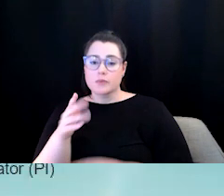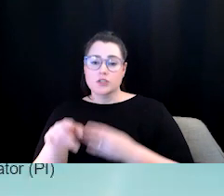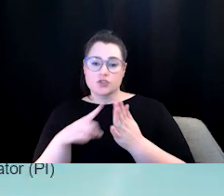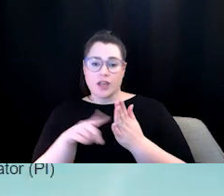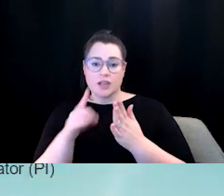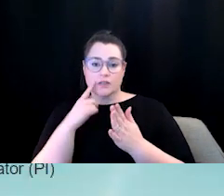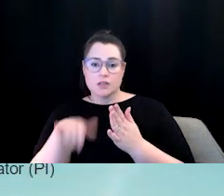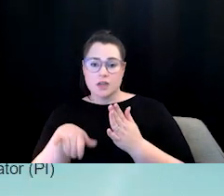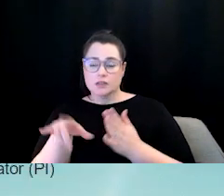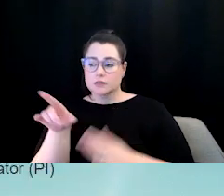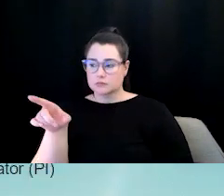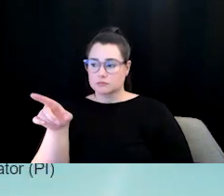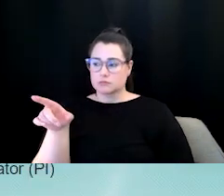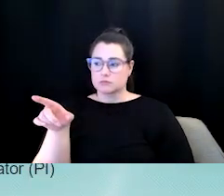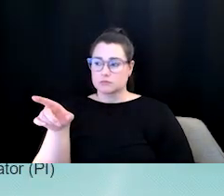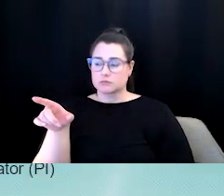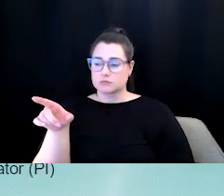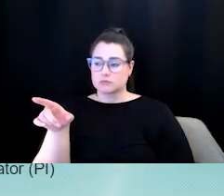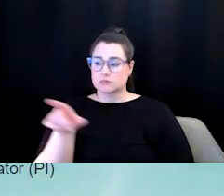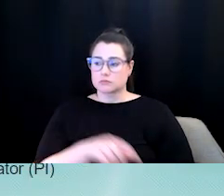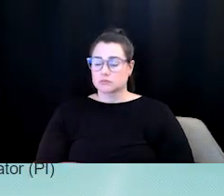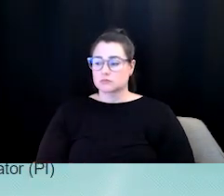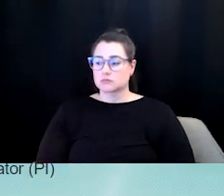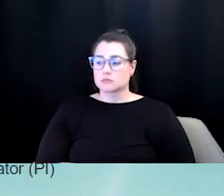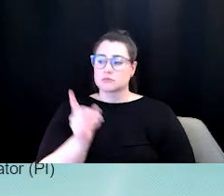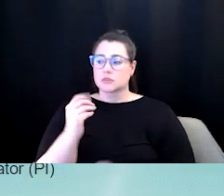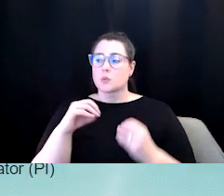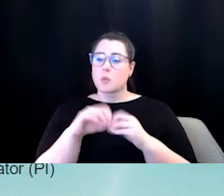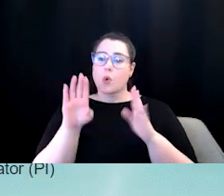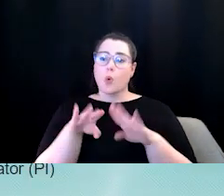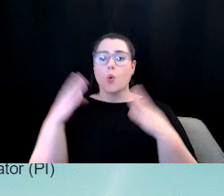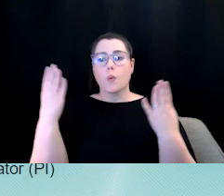This is, I would say, more of an open section. We're not checking much here.